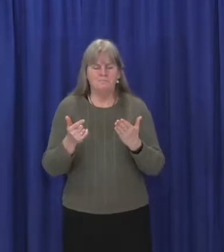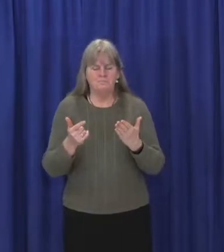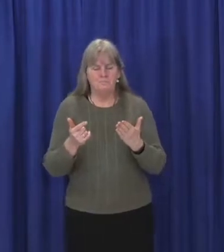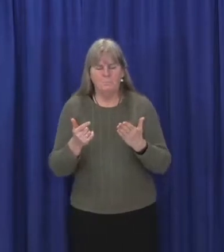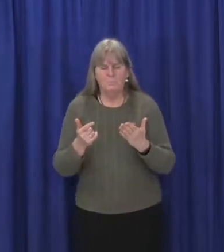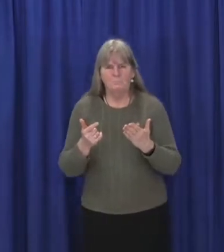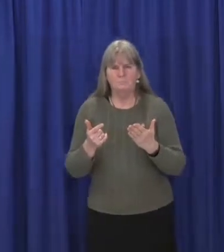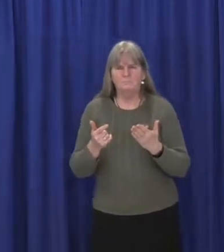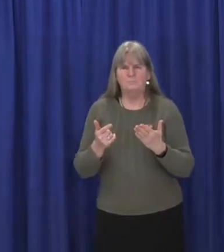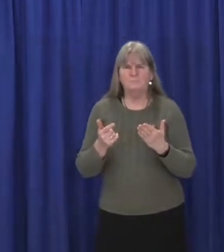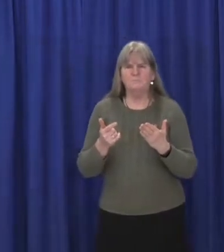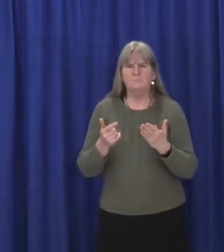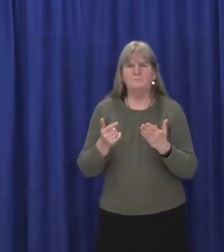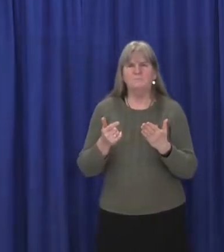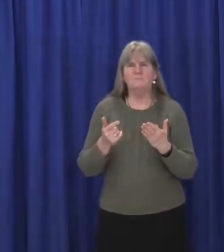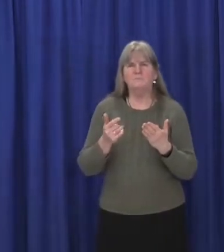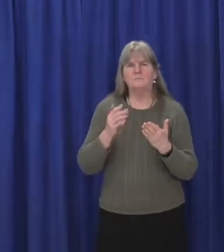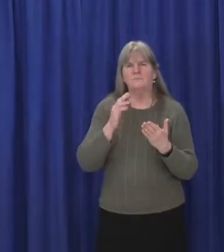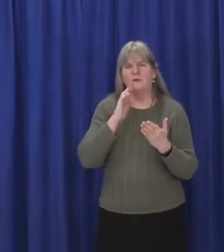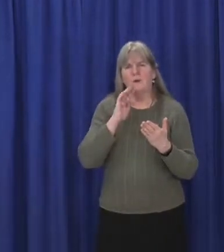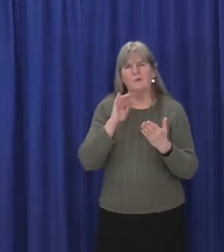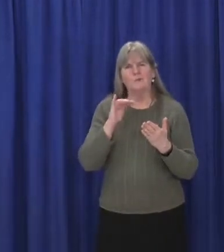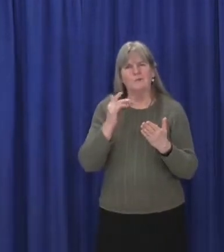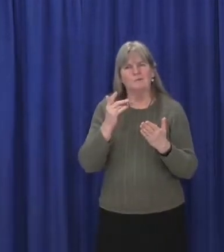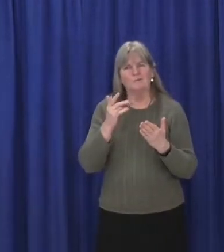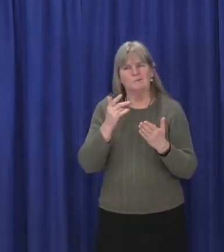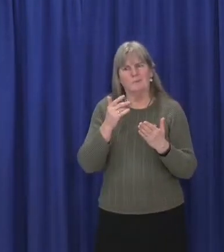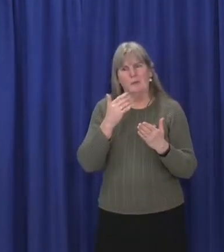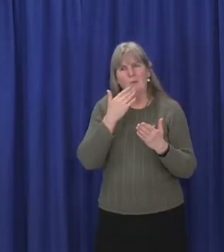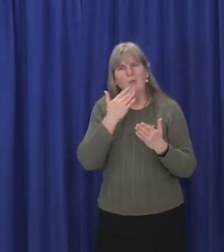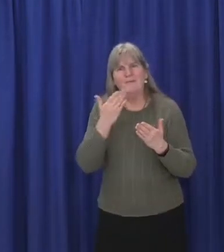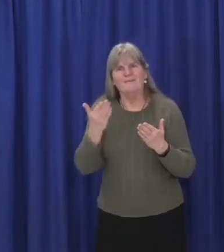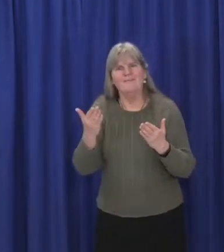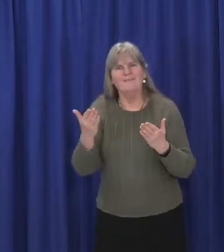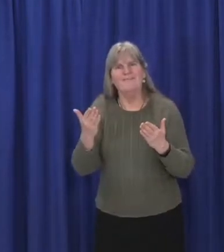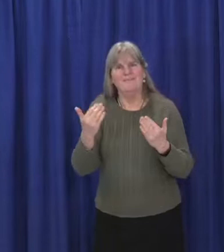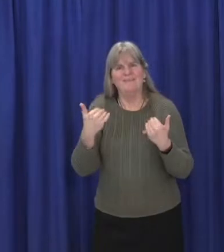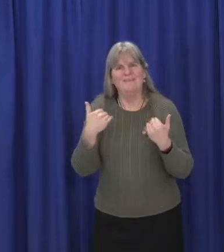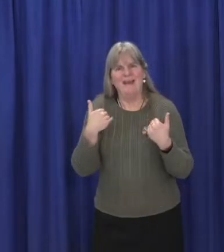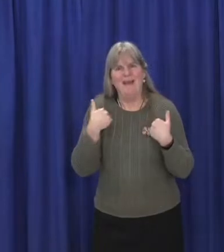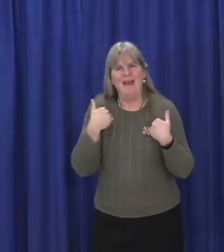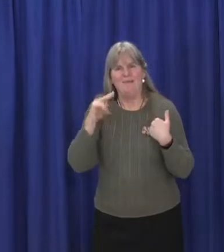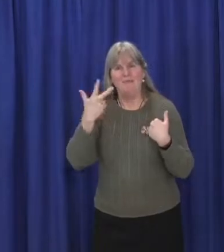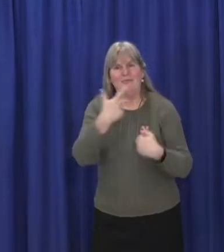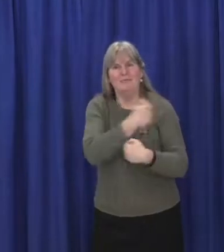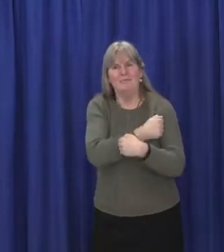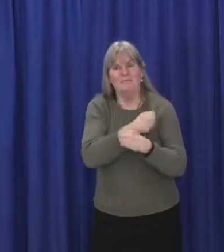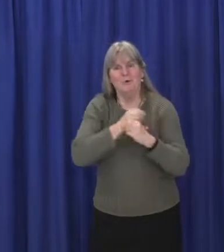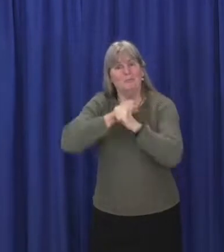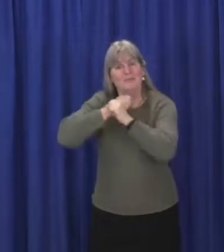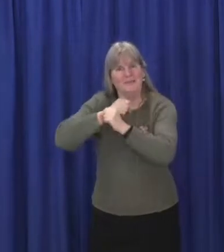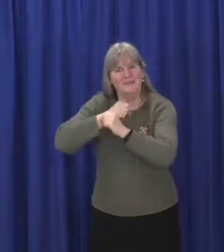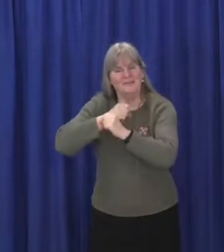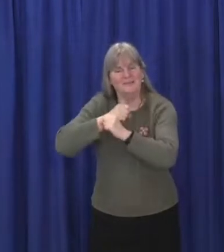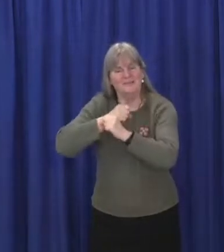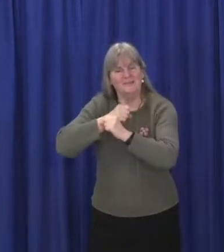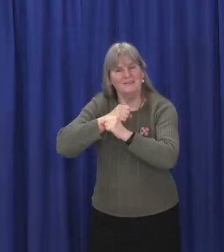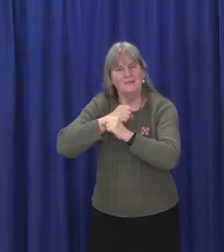And it's a very exciting thing. I would also say that our long term care facilities are